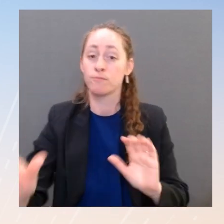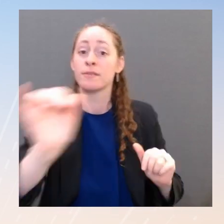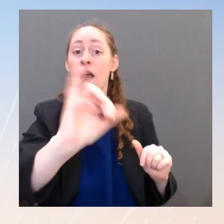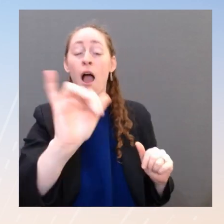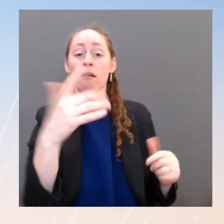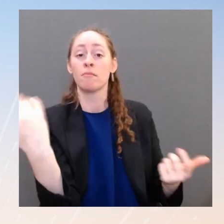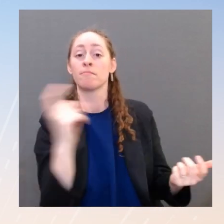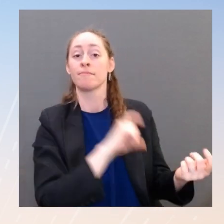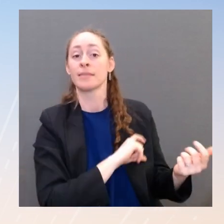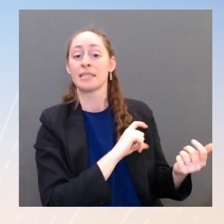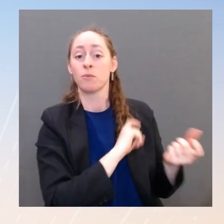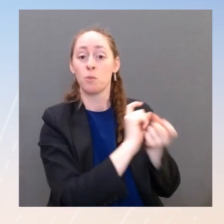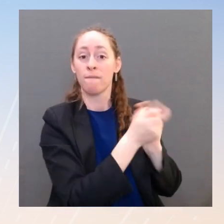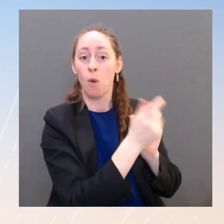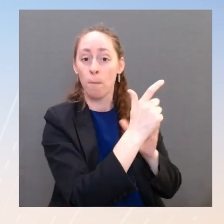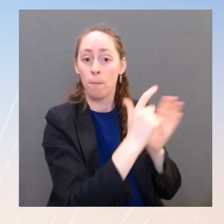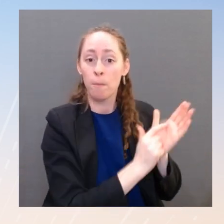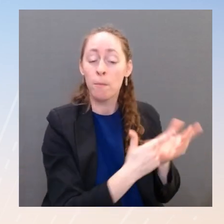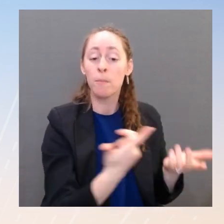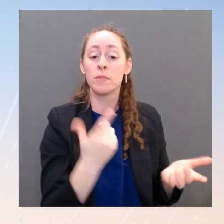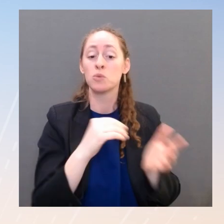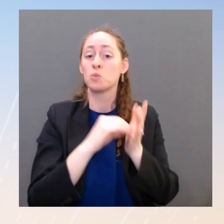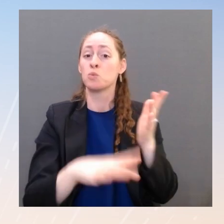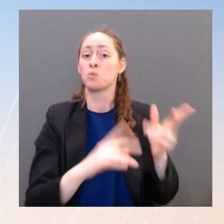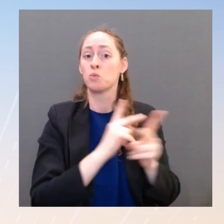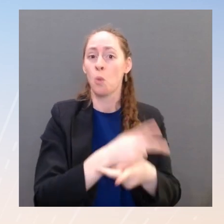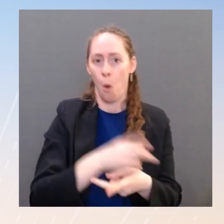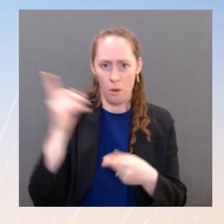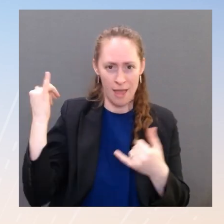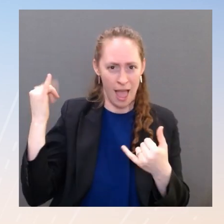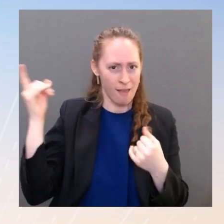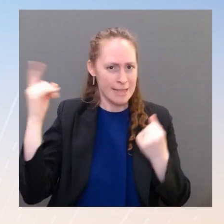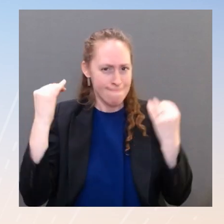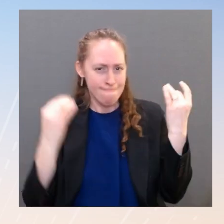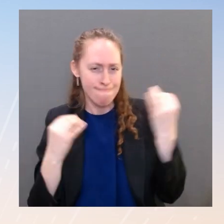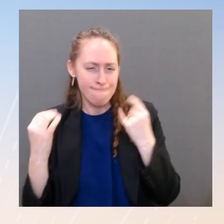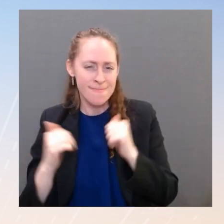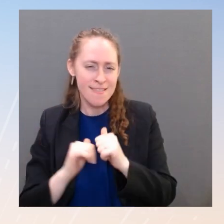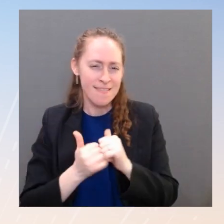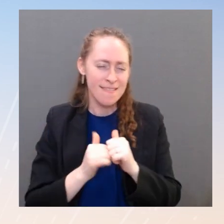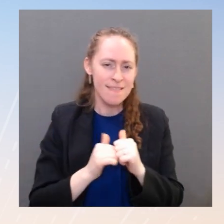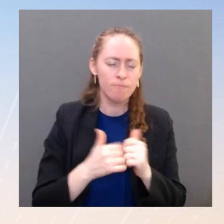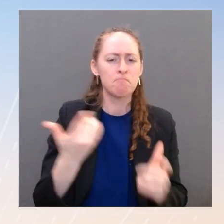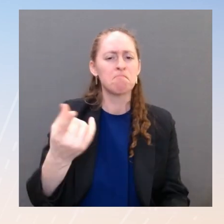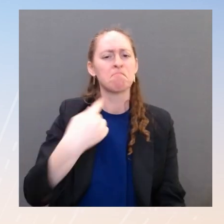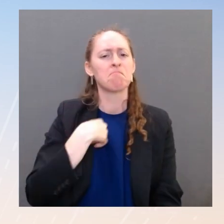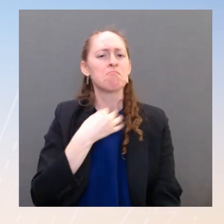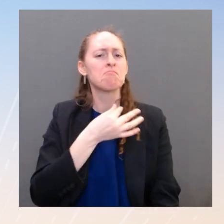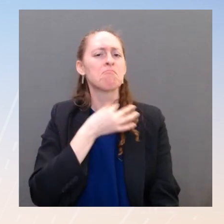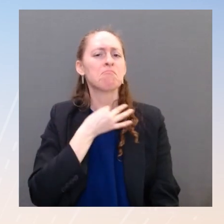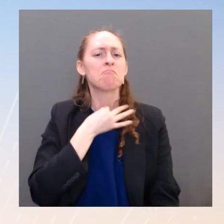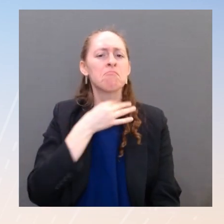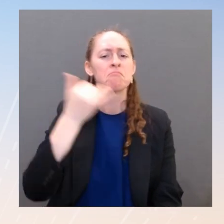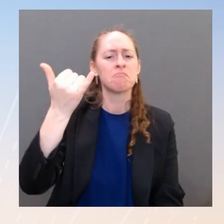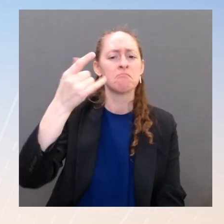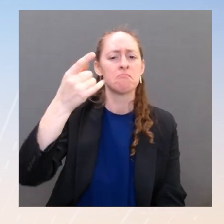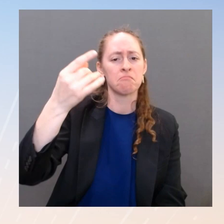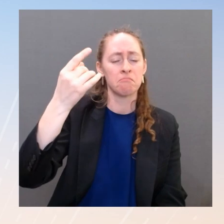they've made their own executive action request. So, is it a conscious strategy of the Biden White House to rely more on executive action